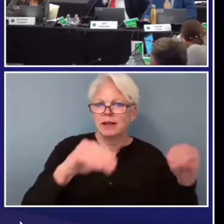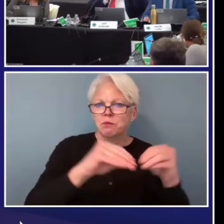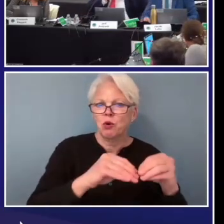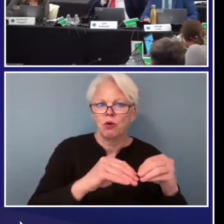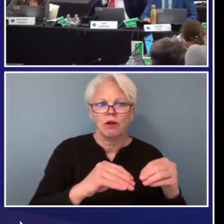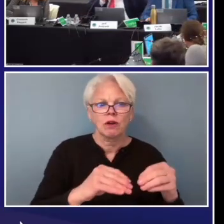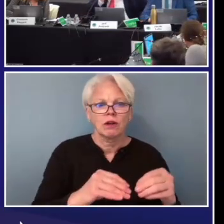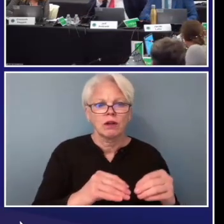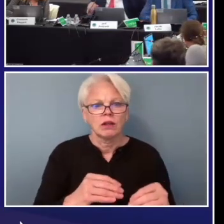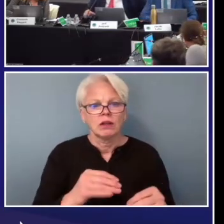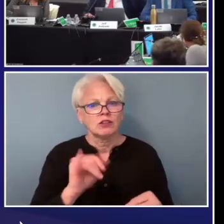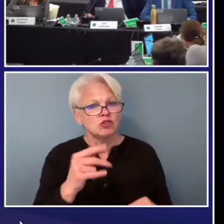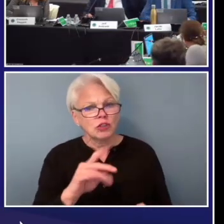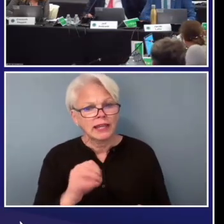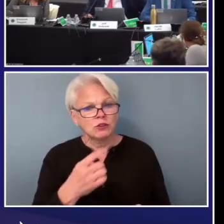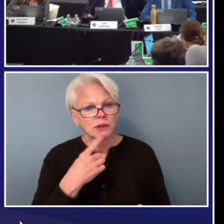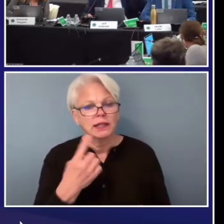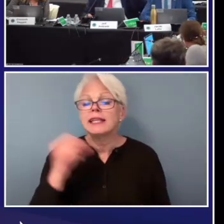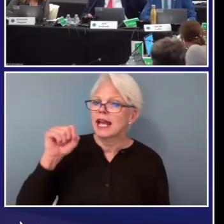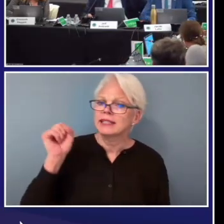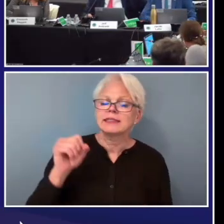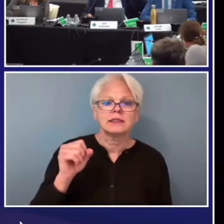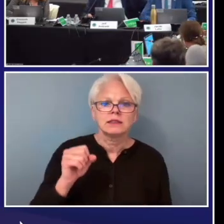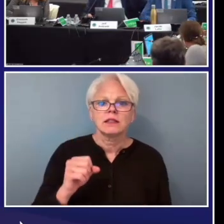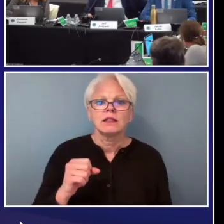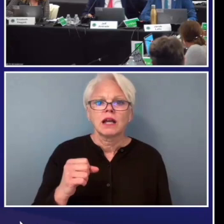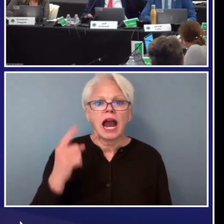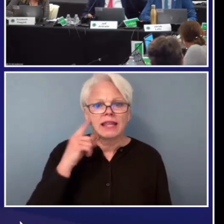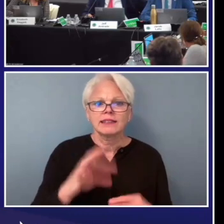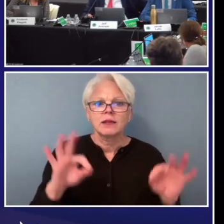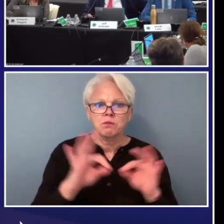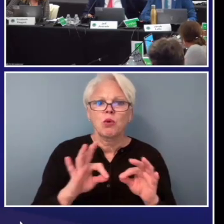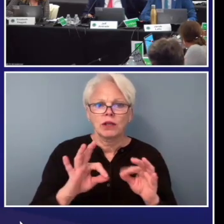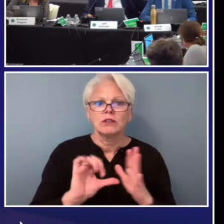Yeah, just briefly, I think it's important to point out that peer review is different than collusion.